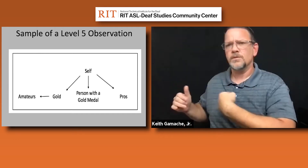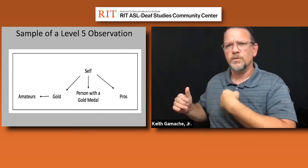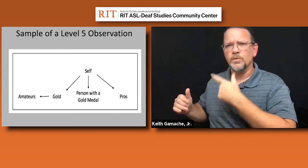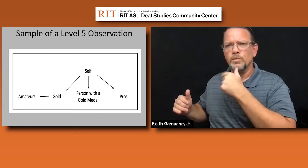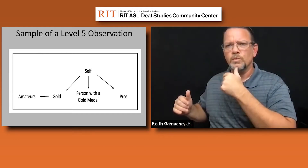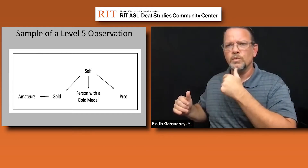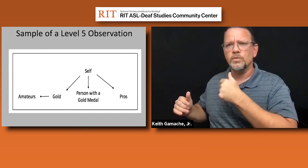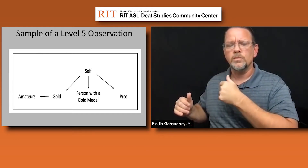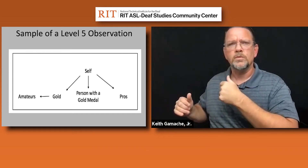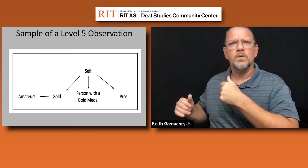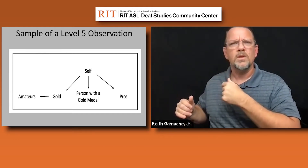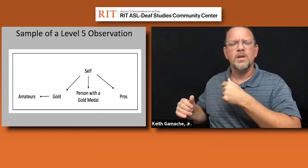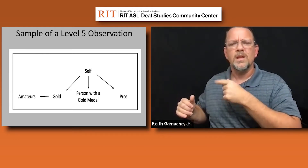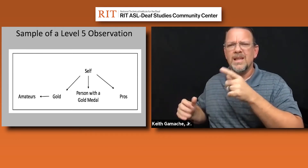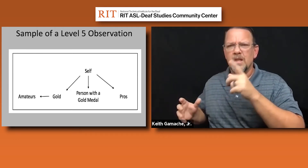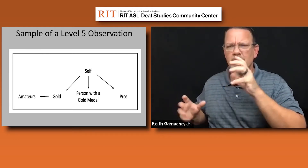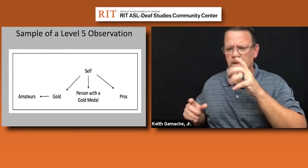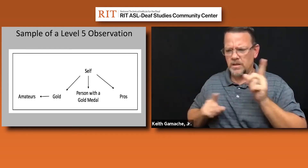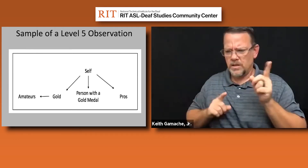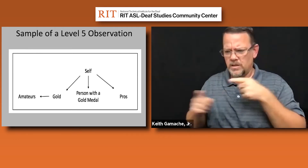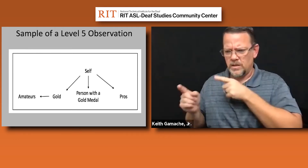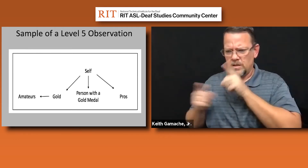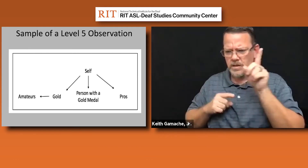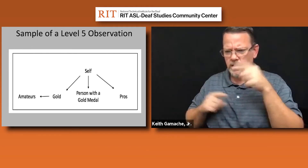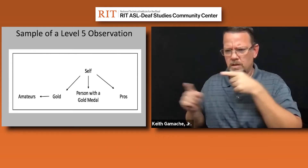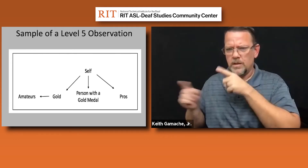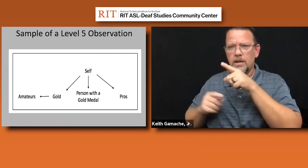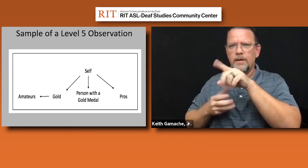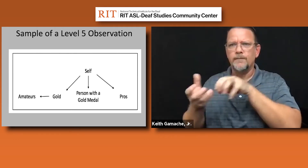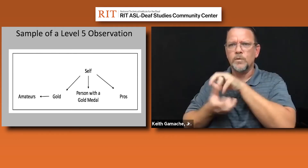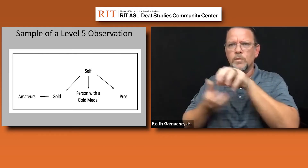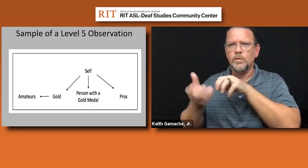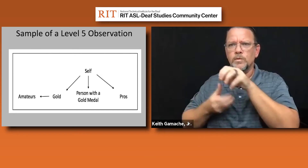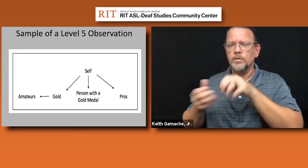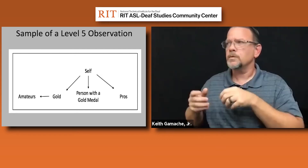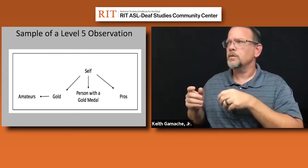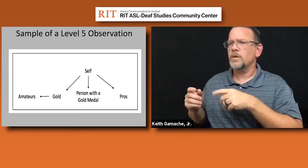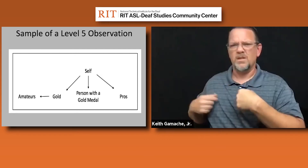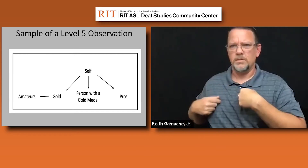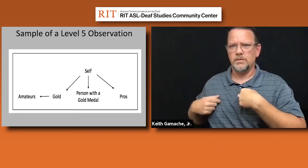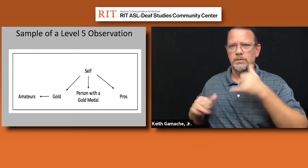so who am I talking to now? It can be a very confusing concept for emerging signers